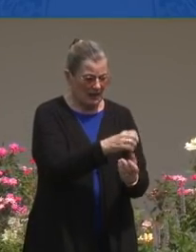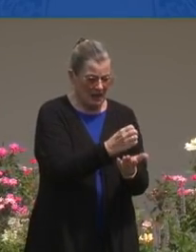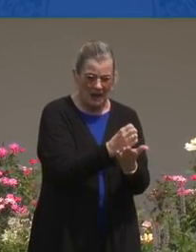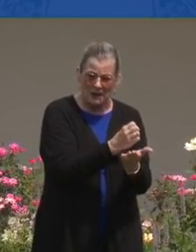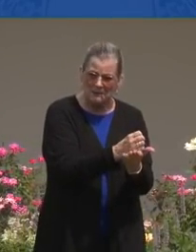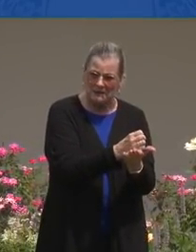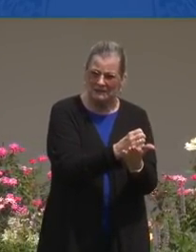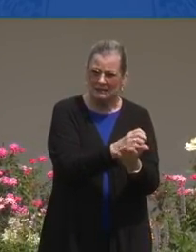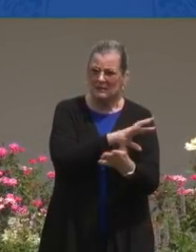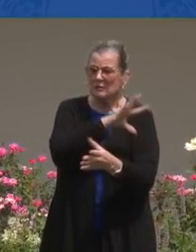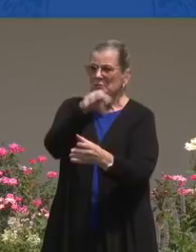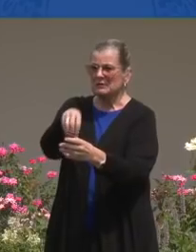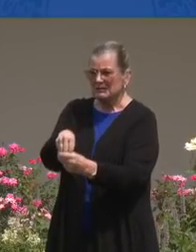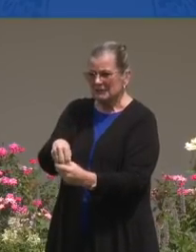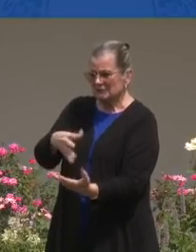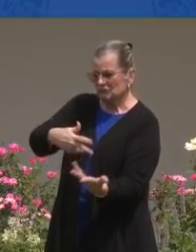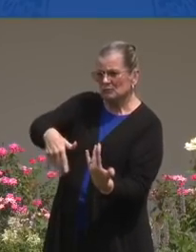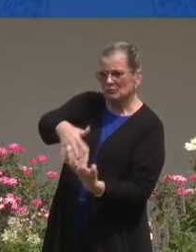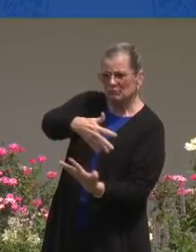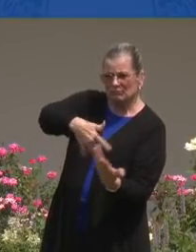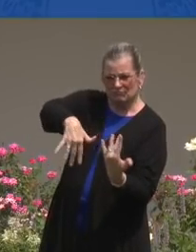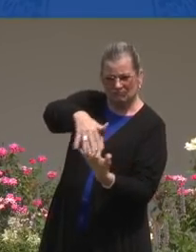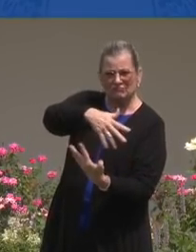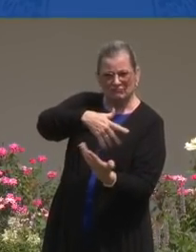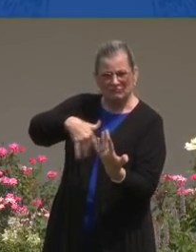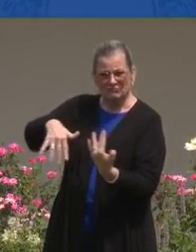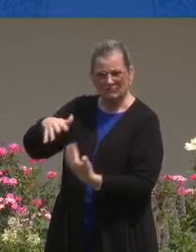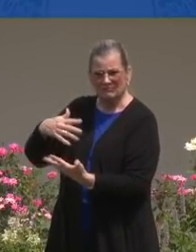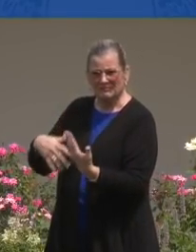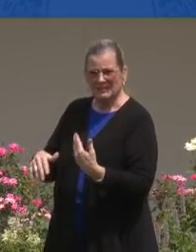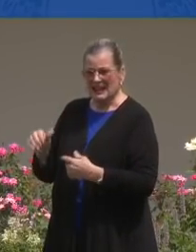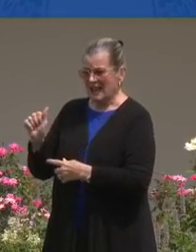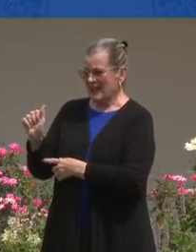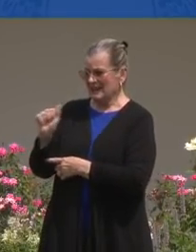The ADA gives all Americans the opportunity